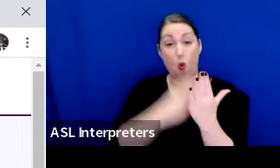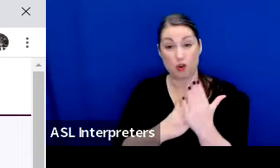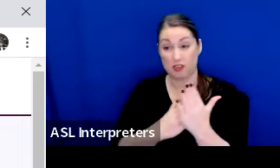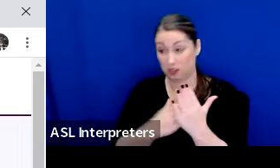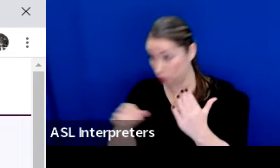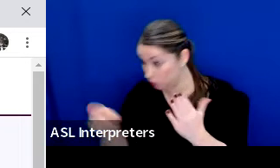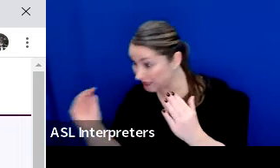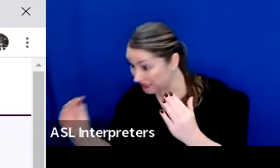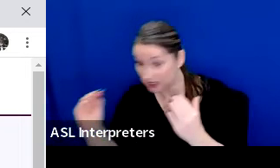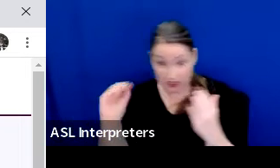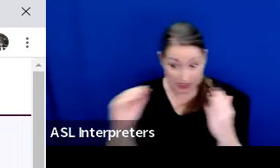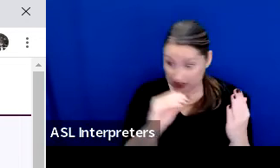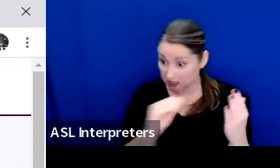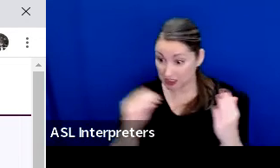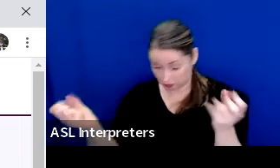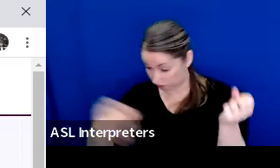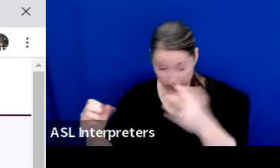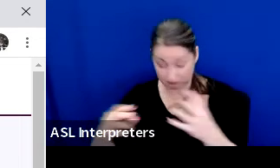and we associated that course